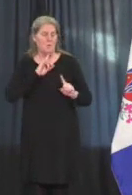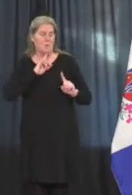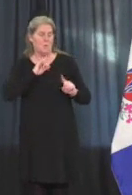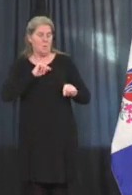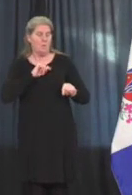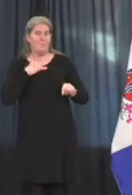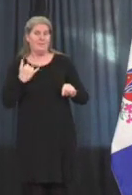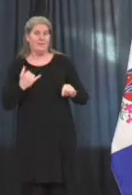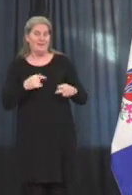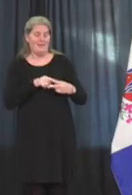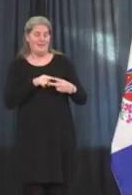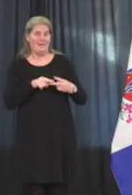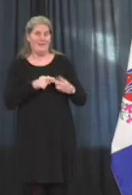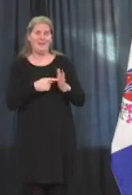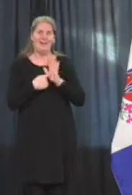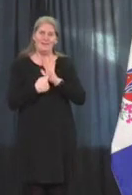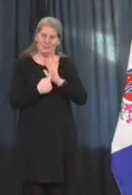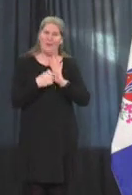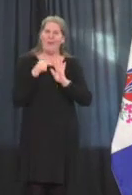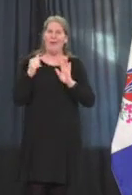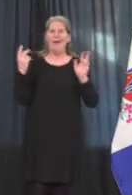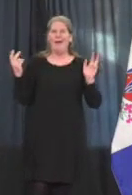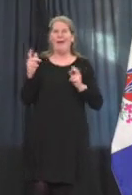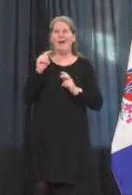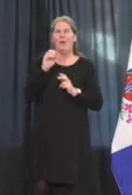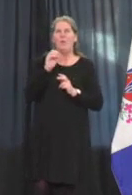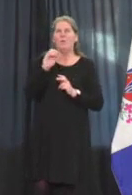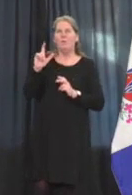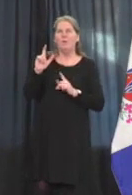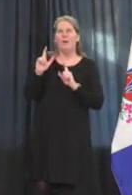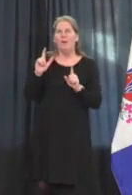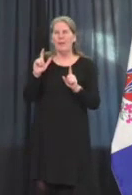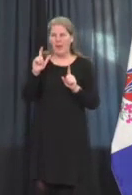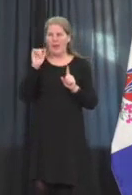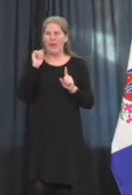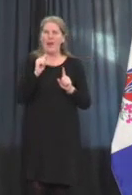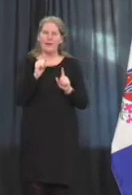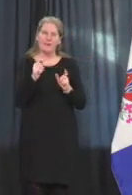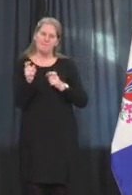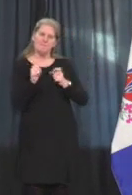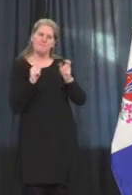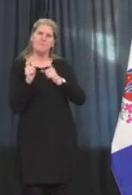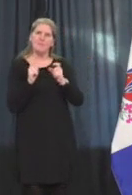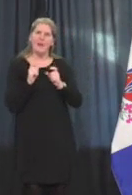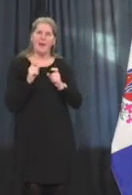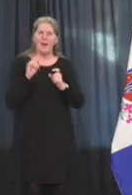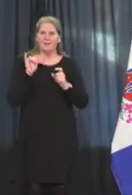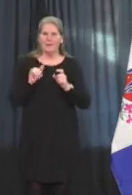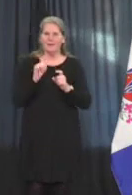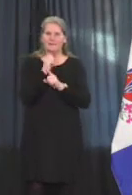REPRESENT YET ANOTHER TOOL TO DEAL WITH AND MANAGE THIS RAPIDLY EVOLVING SITUATION AND